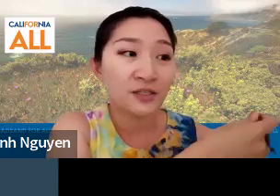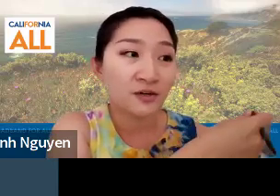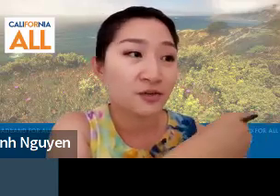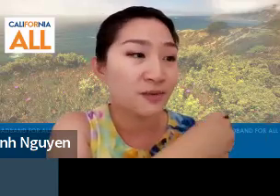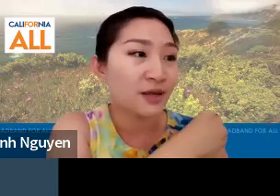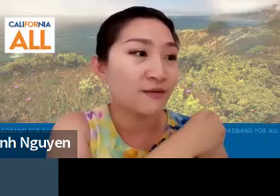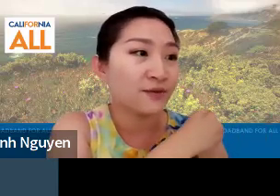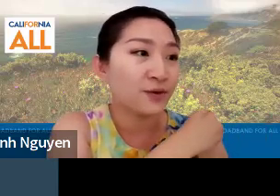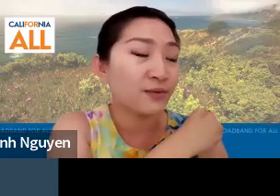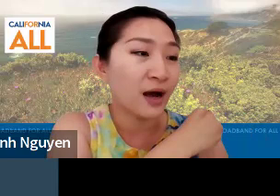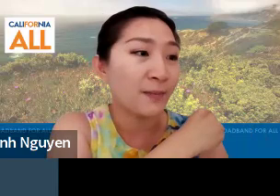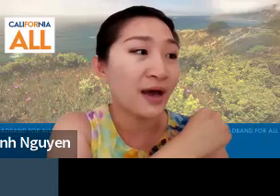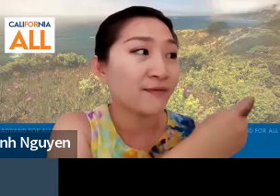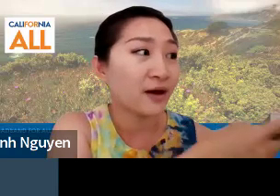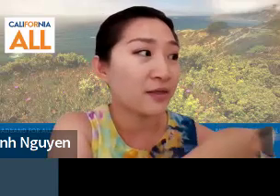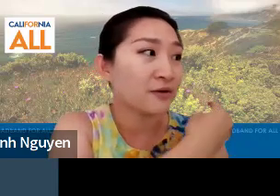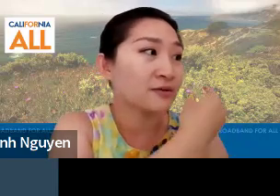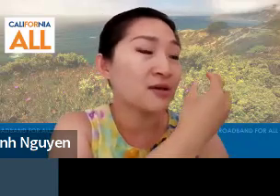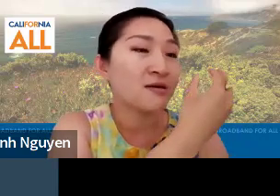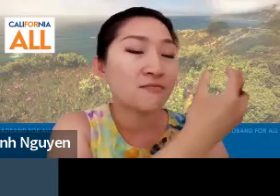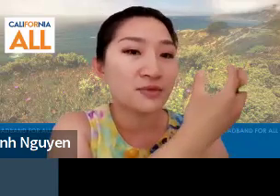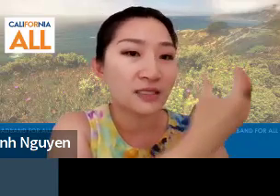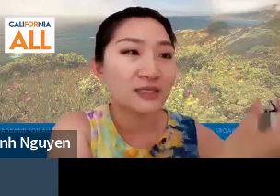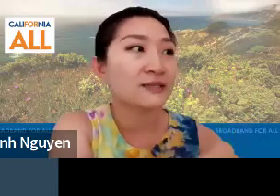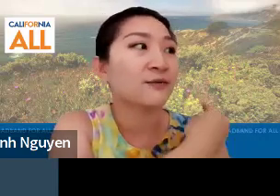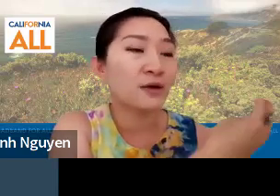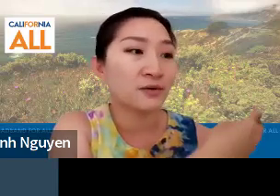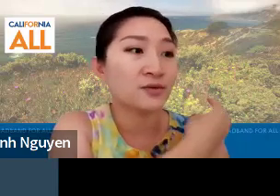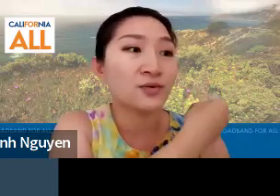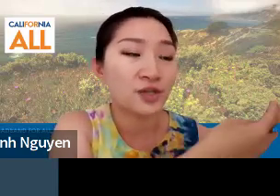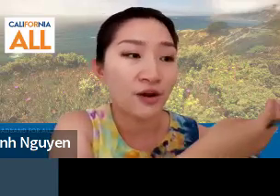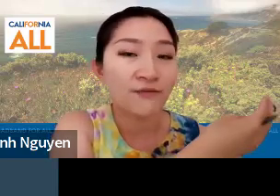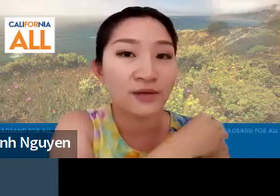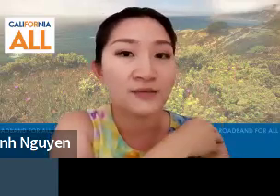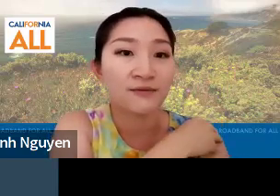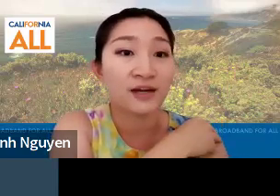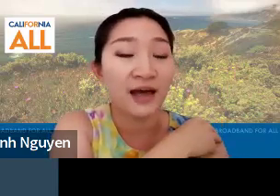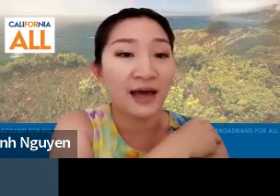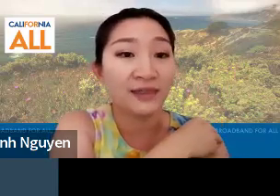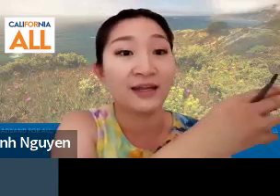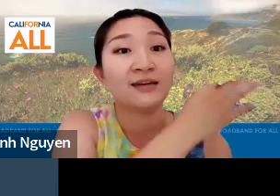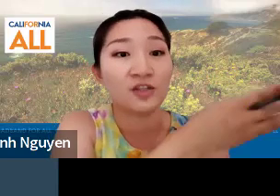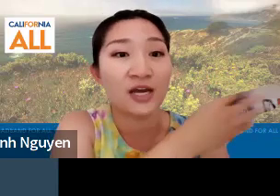research. But if you have others successful models to share, please feel free to add that in the